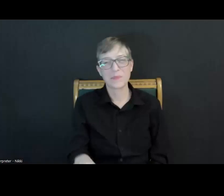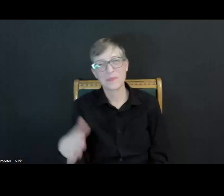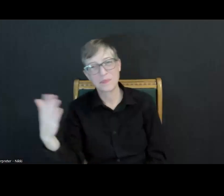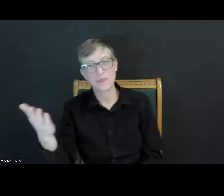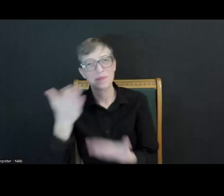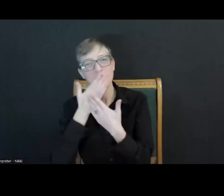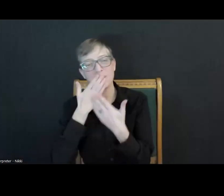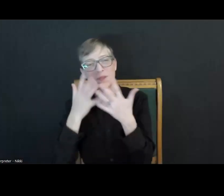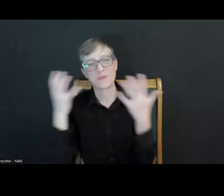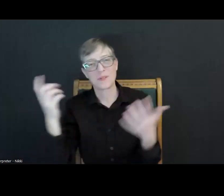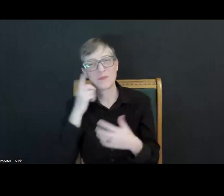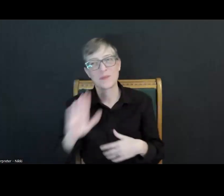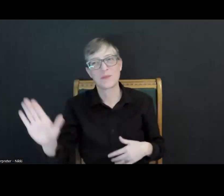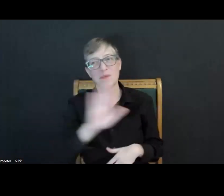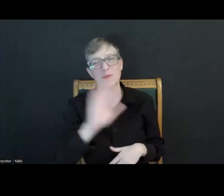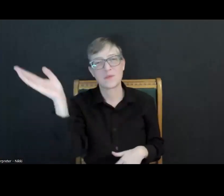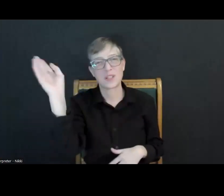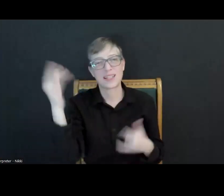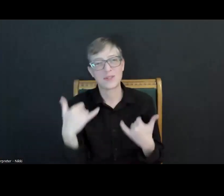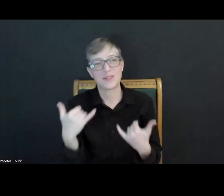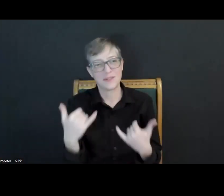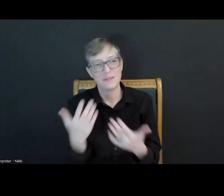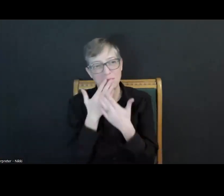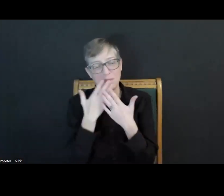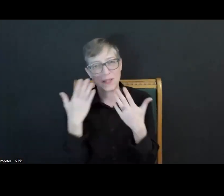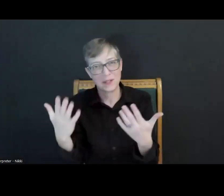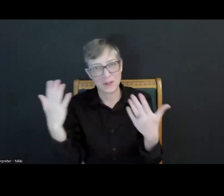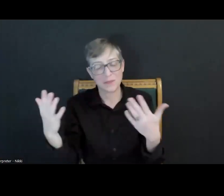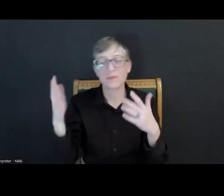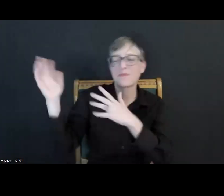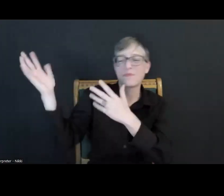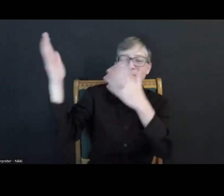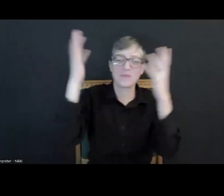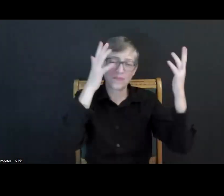think we all learned a lot so thank